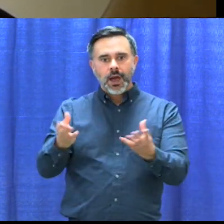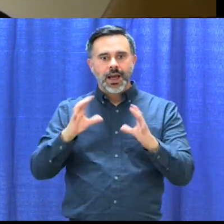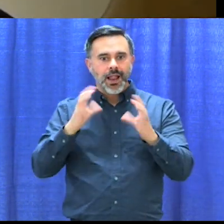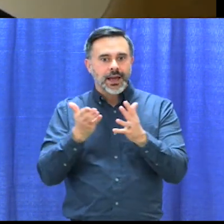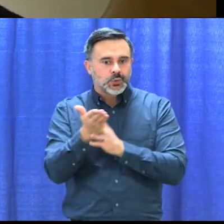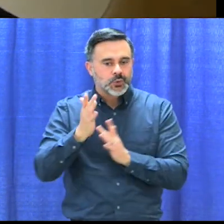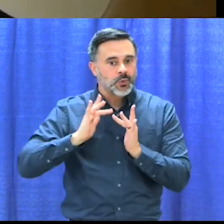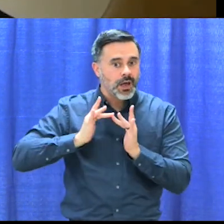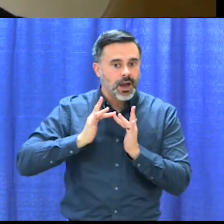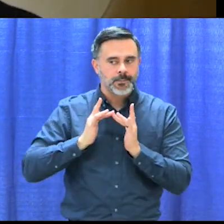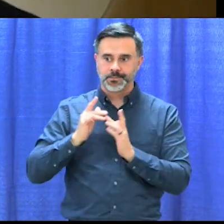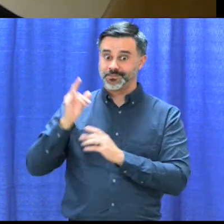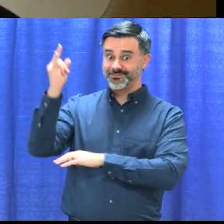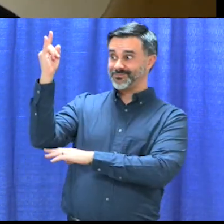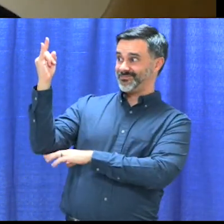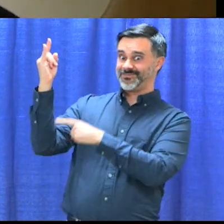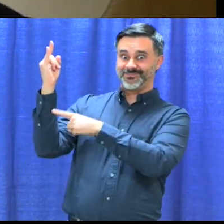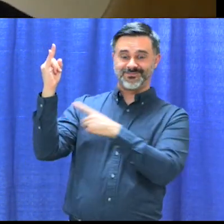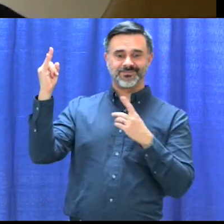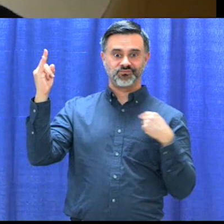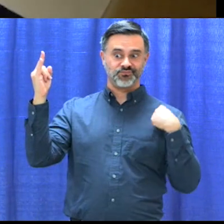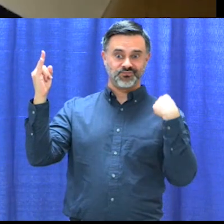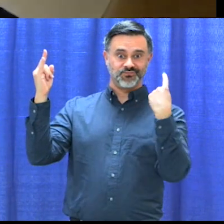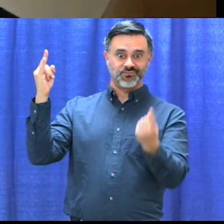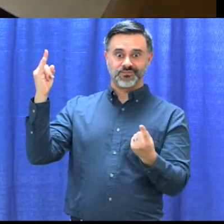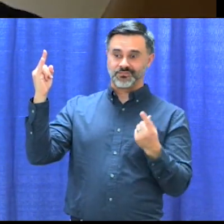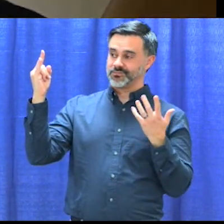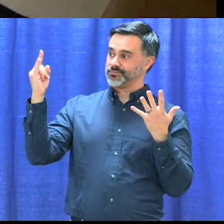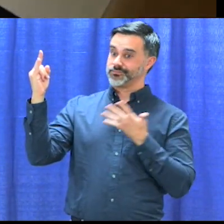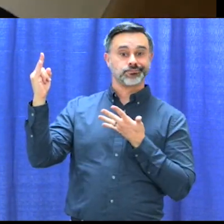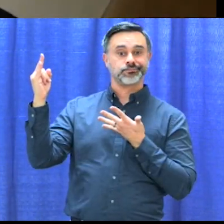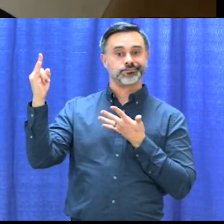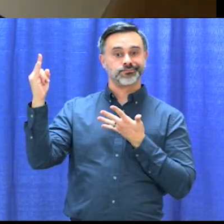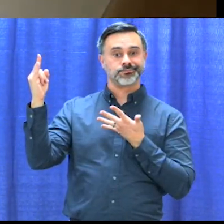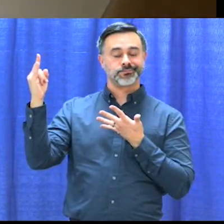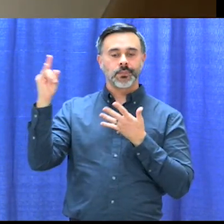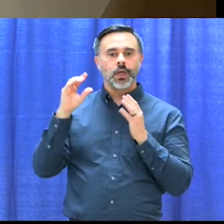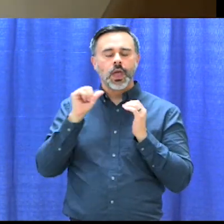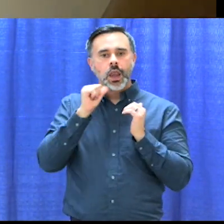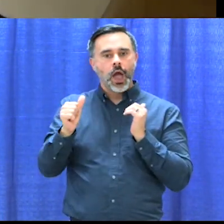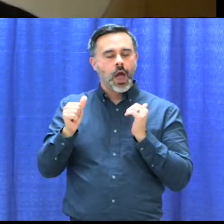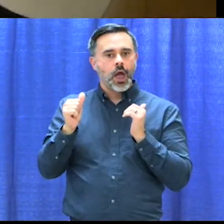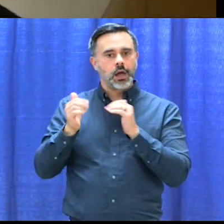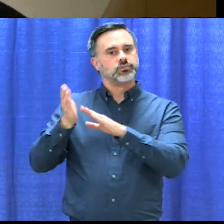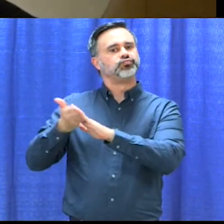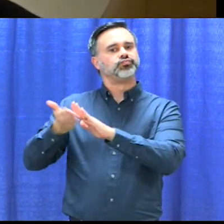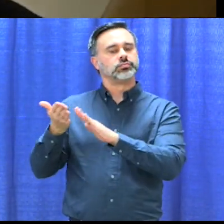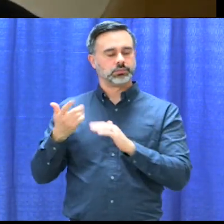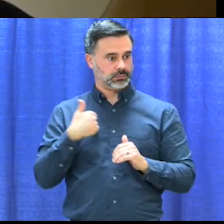That tower pretty much has been sleeping since we have tried to ask for access to that tower